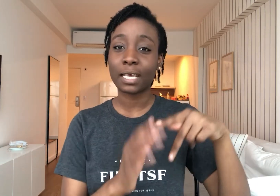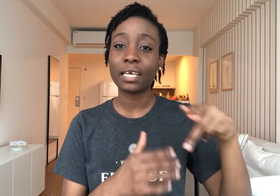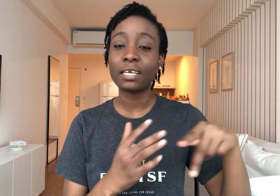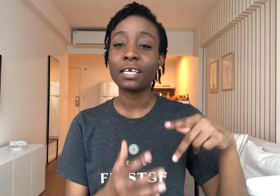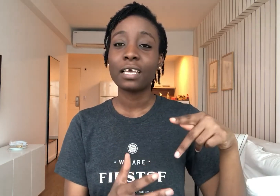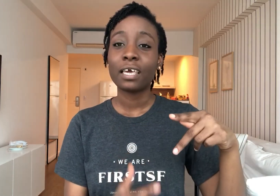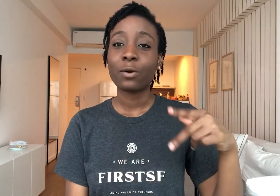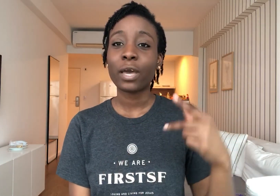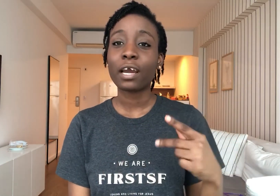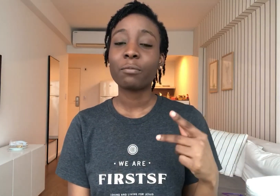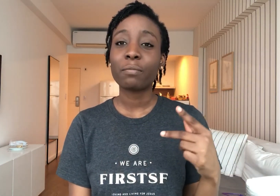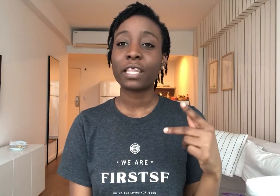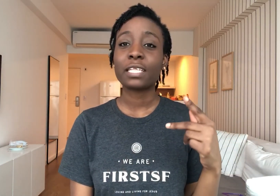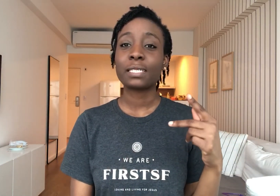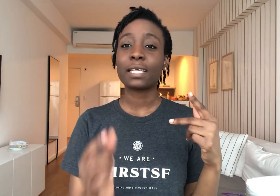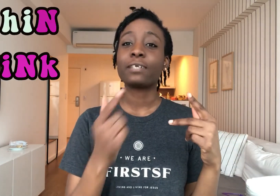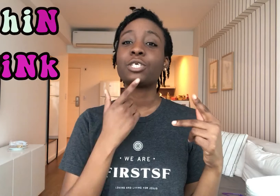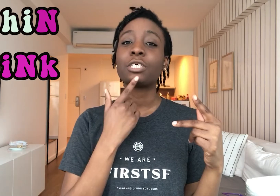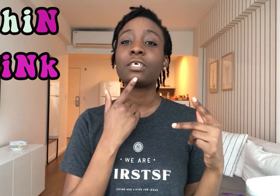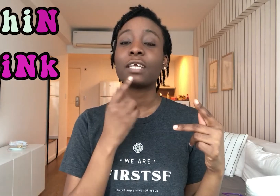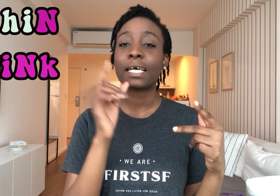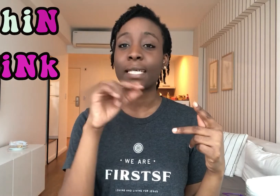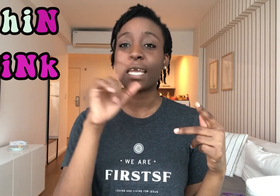sign)... the way I can remember that is that chin has an